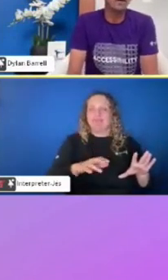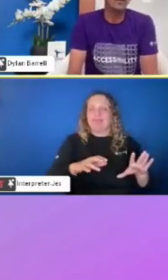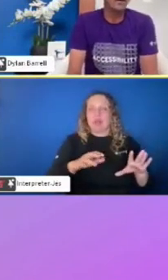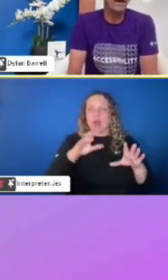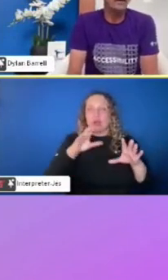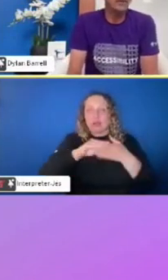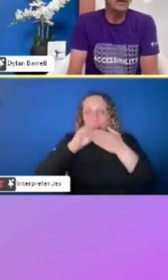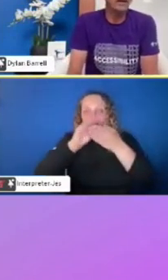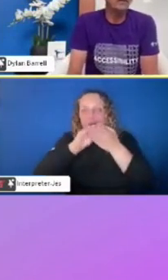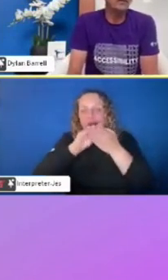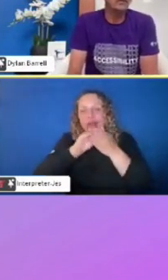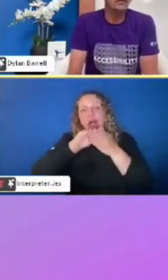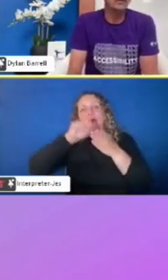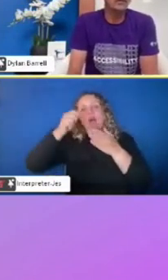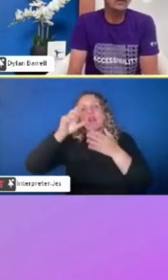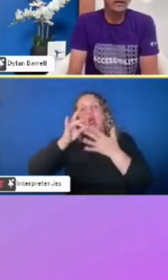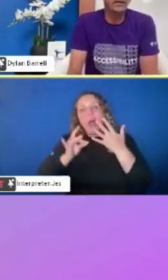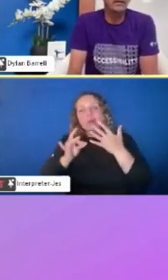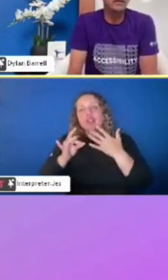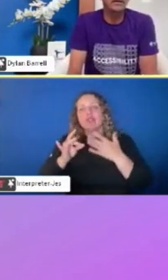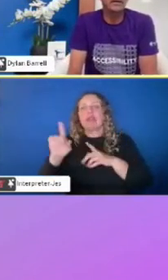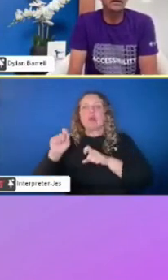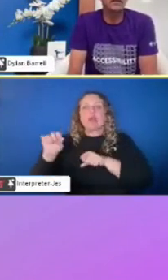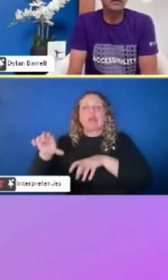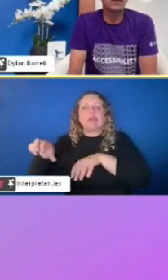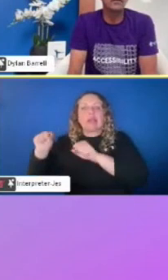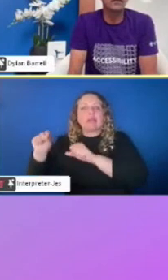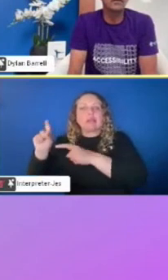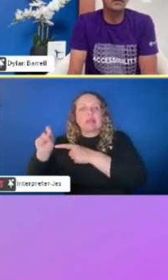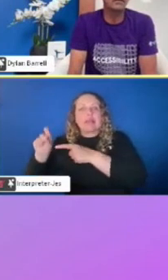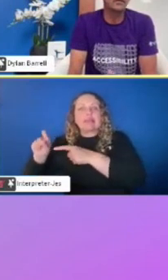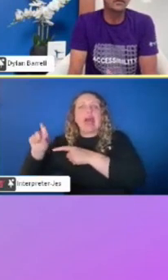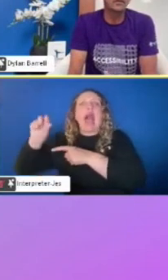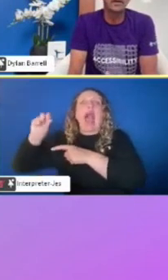We've added WCAG 2.2 readiness in Deque University. So first of all,